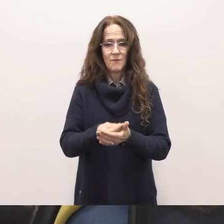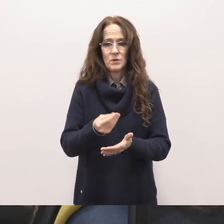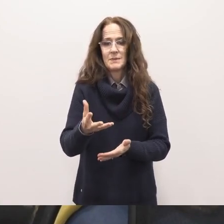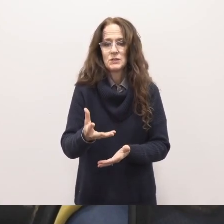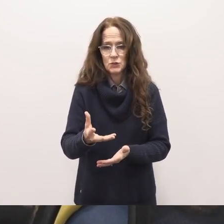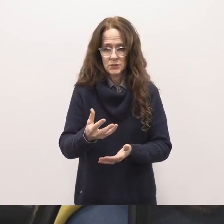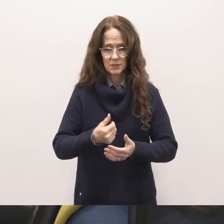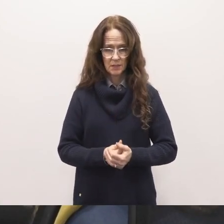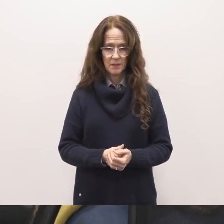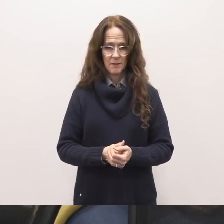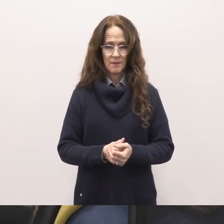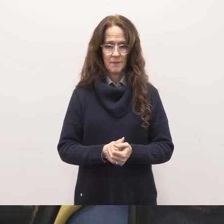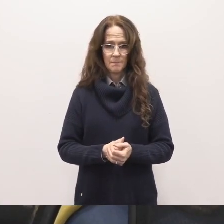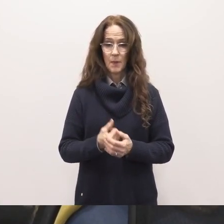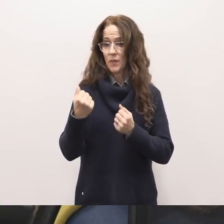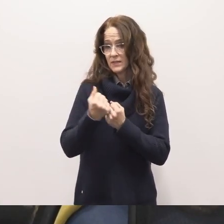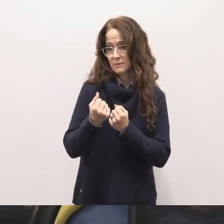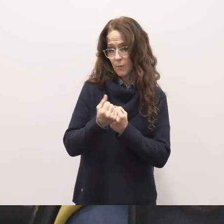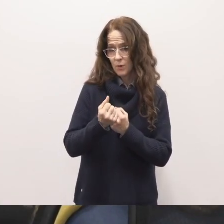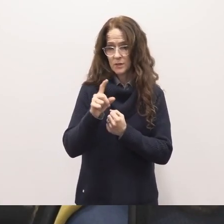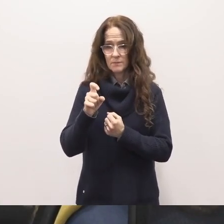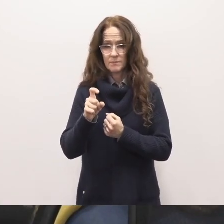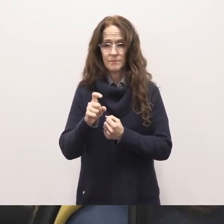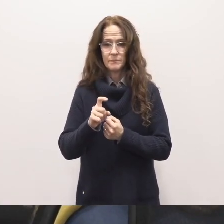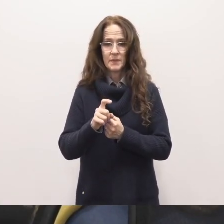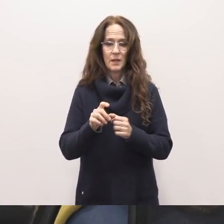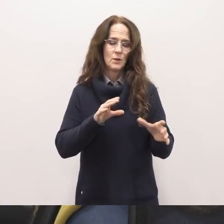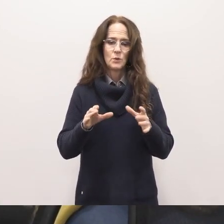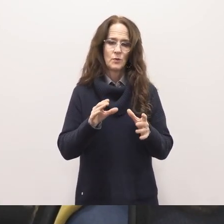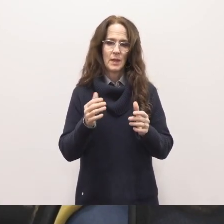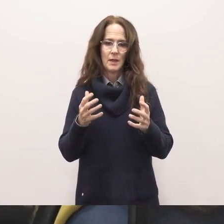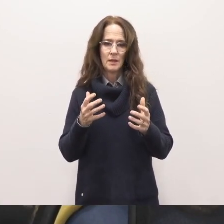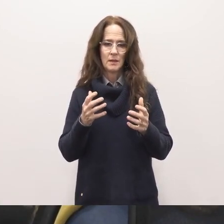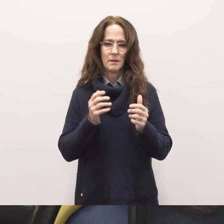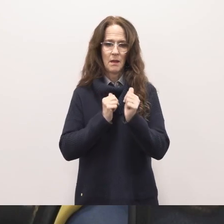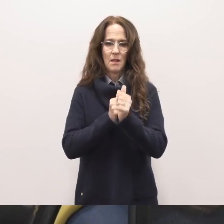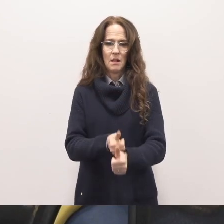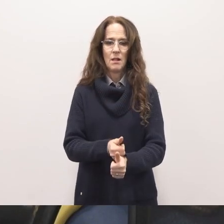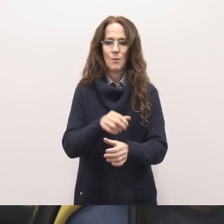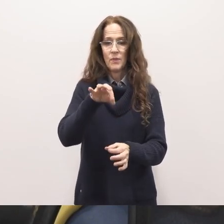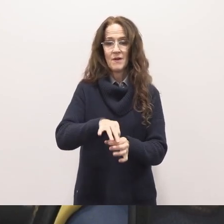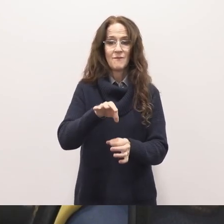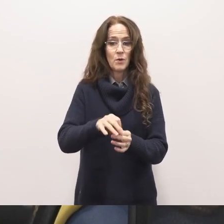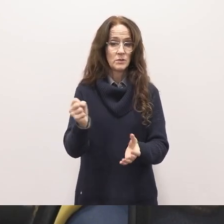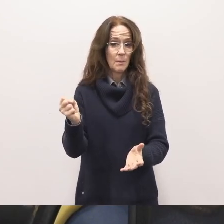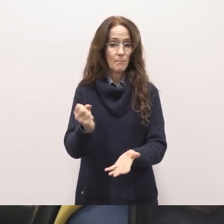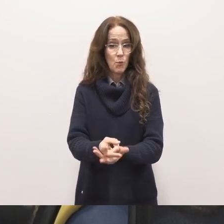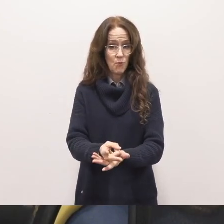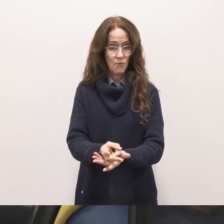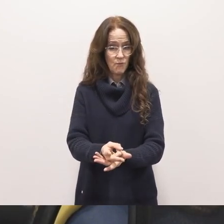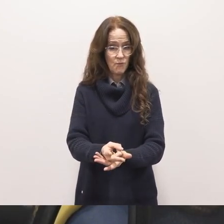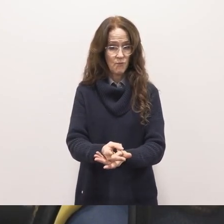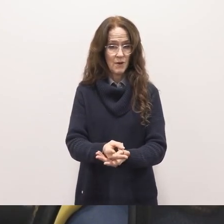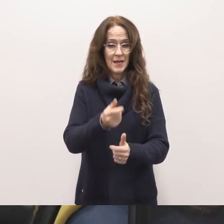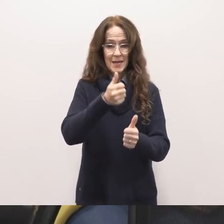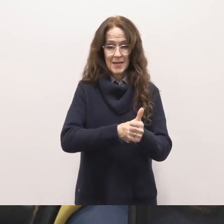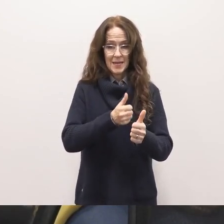And are they supported and do they align with what the voters had approved? And so each measure will look at the bond documents